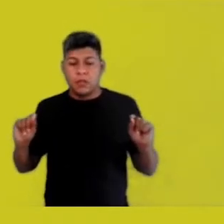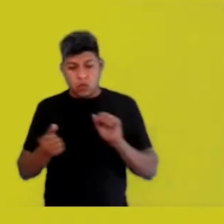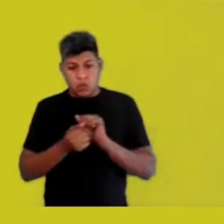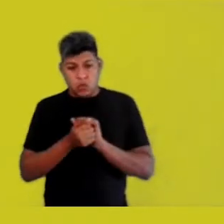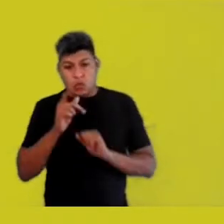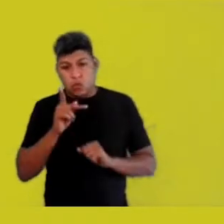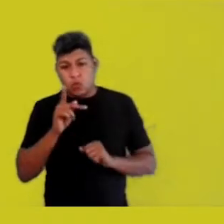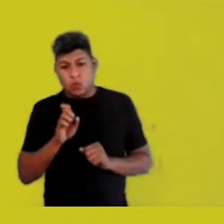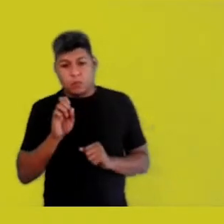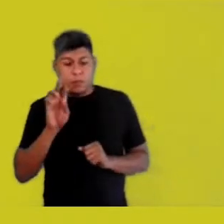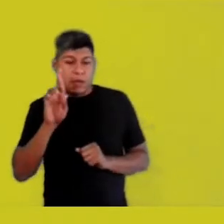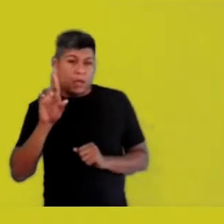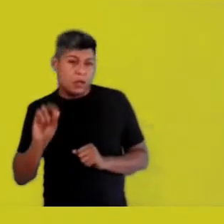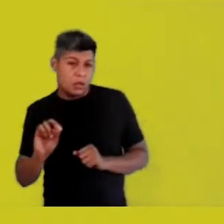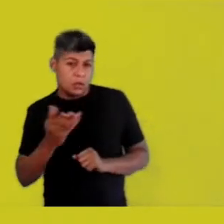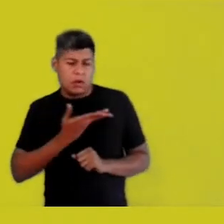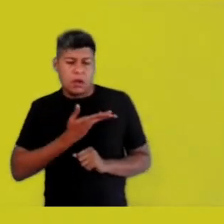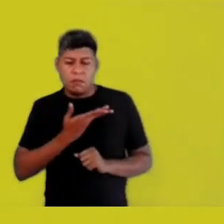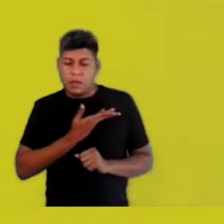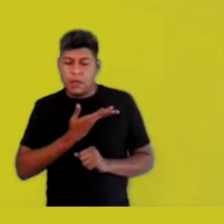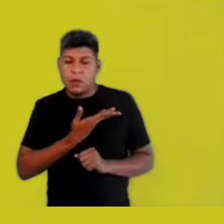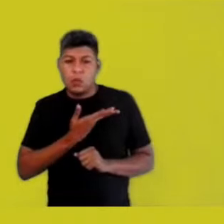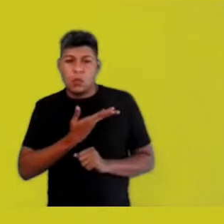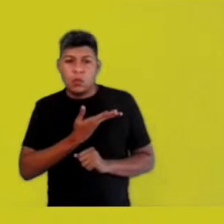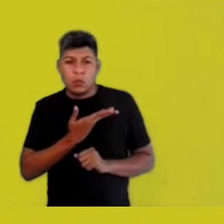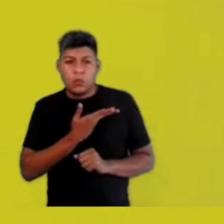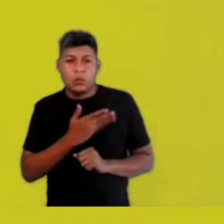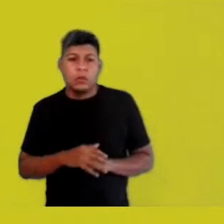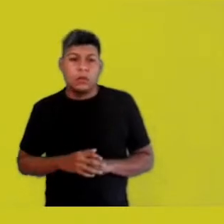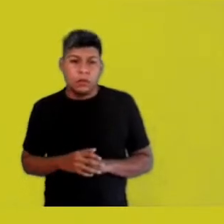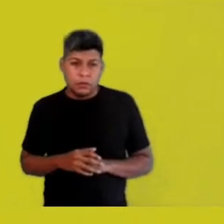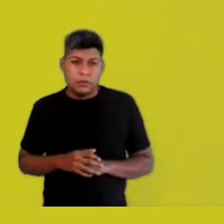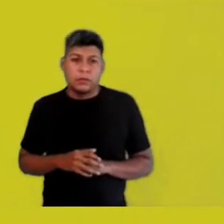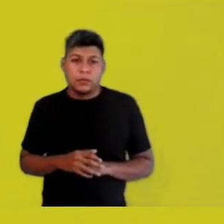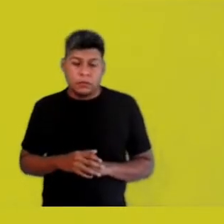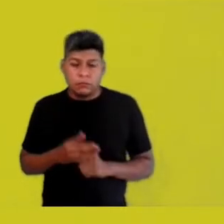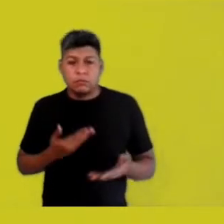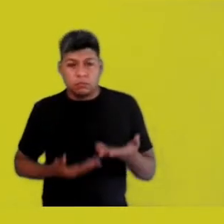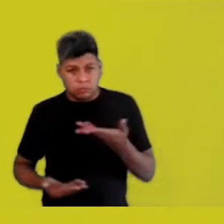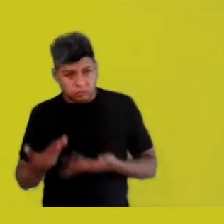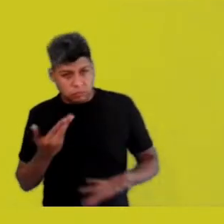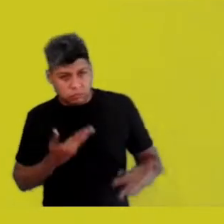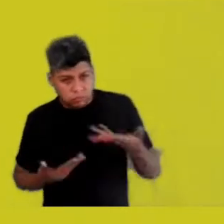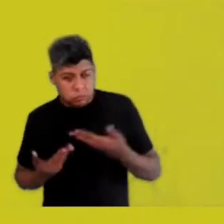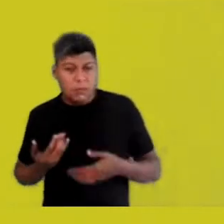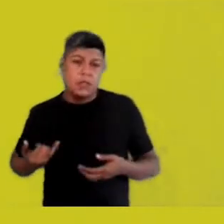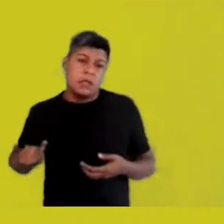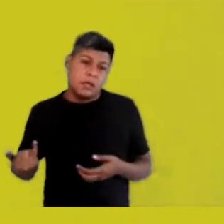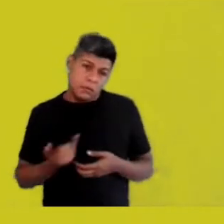a dear friend of mine and also an important counterpart